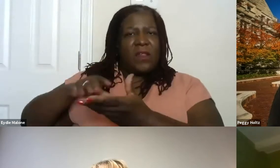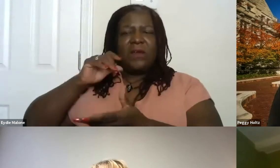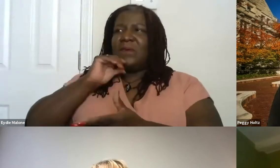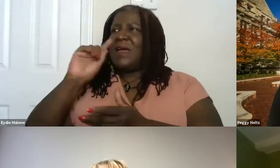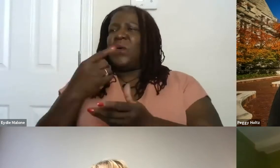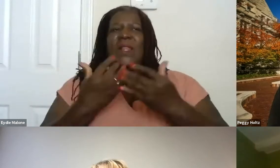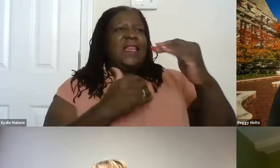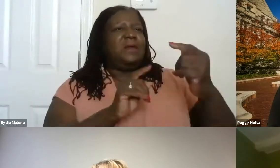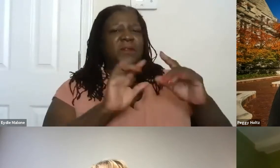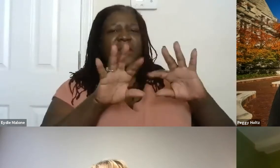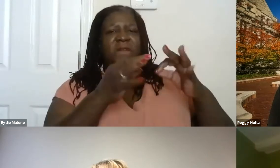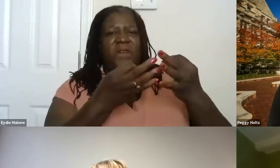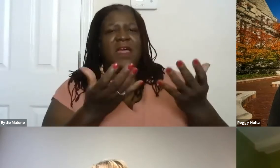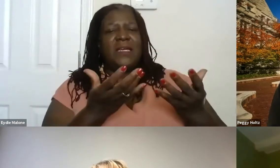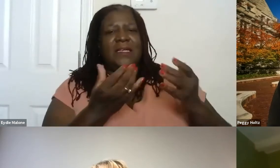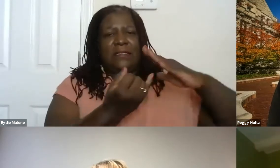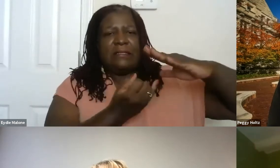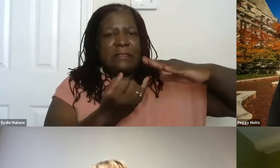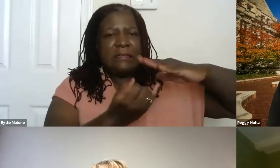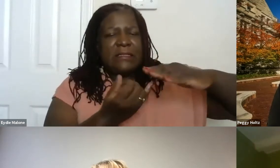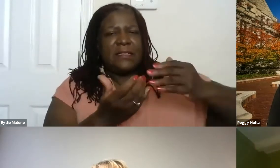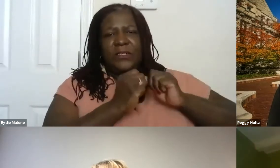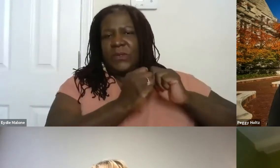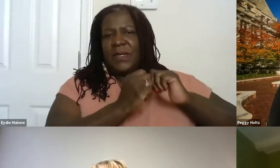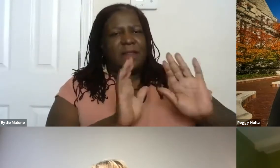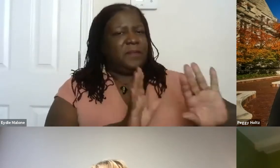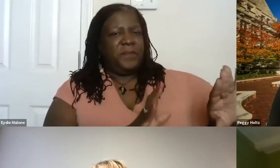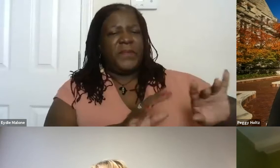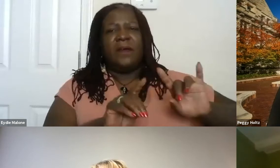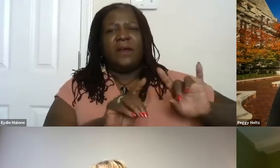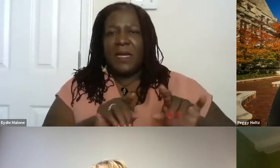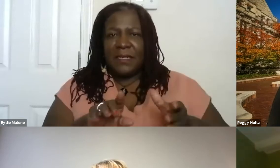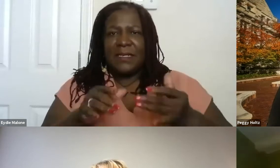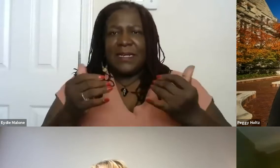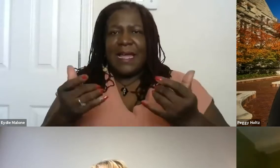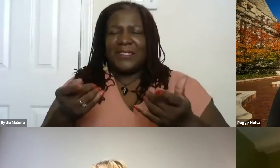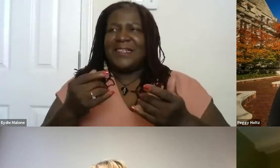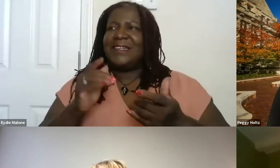beginning of the pandemic. So she's able to be herself and be that social